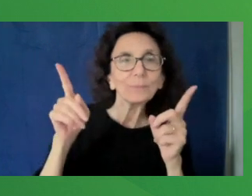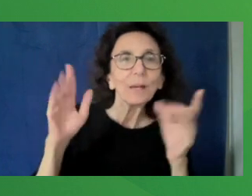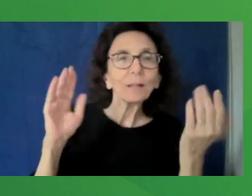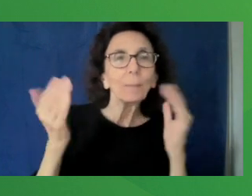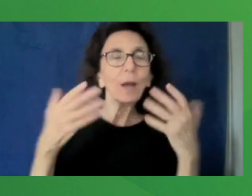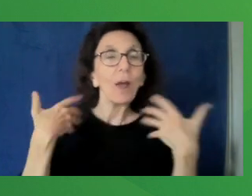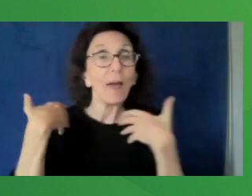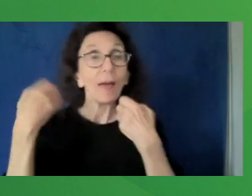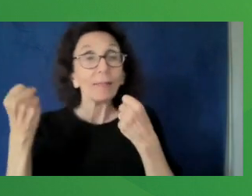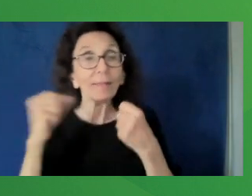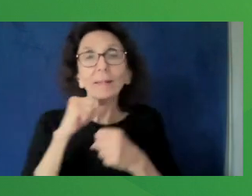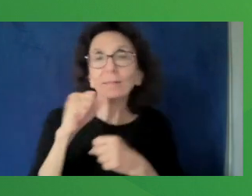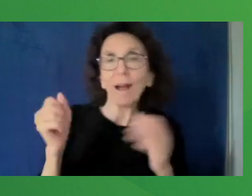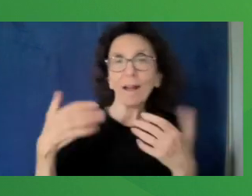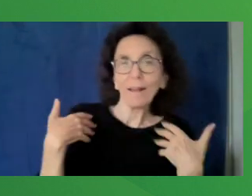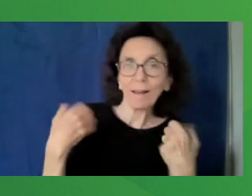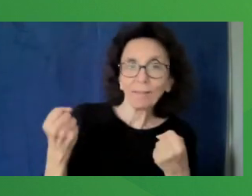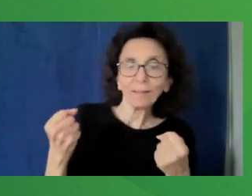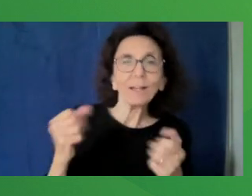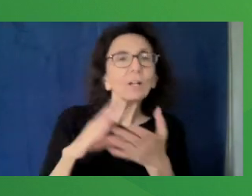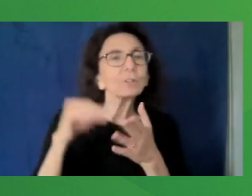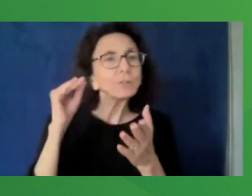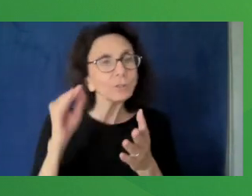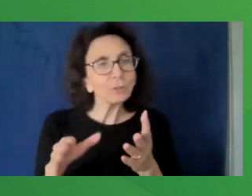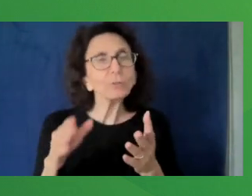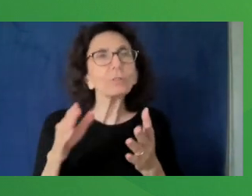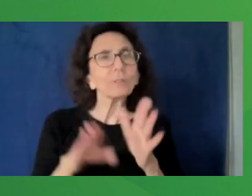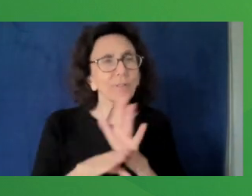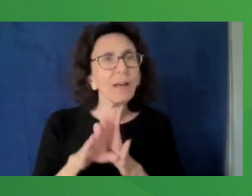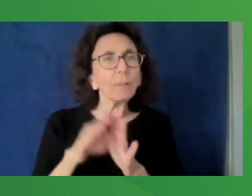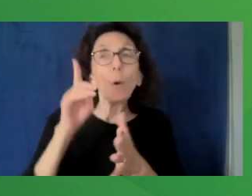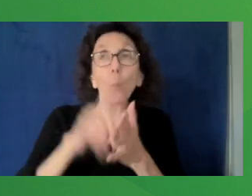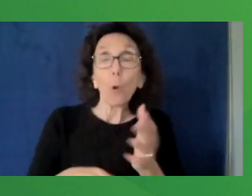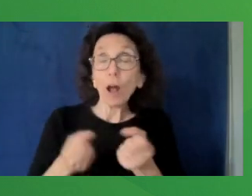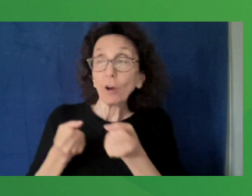our students were able to really develop a sense of cause and effect in ways that are